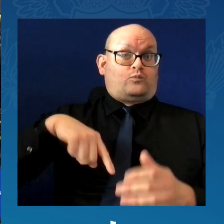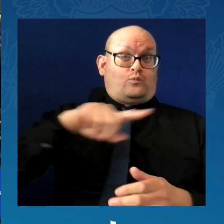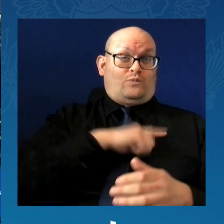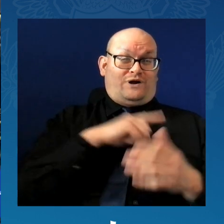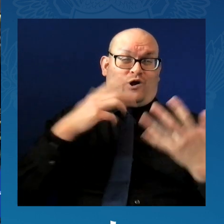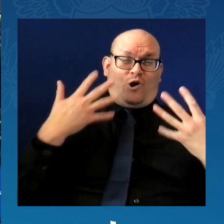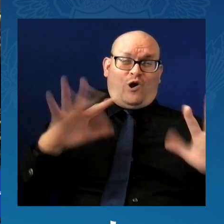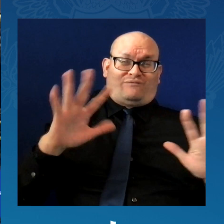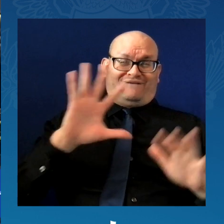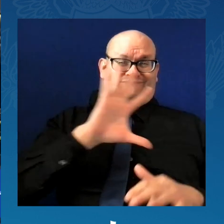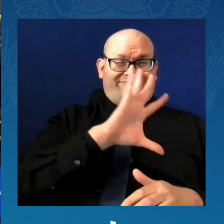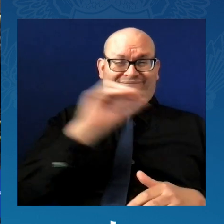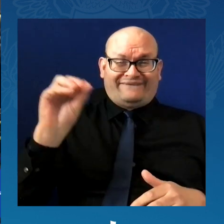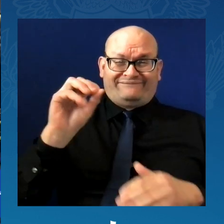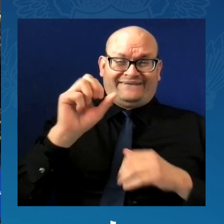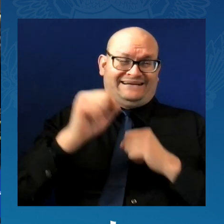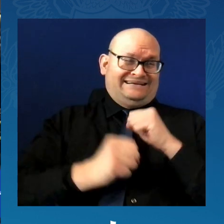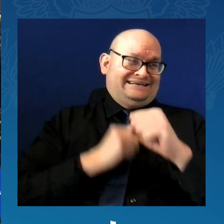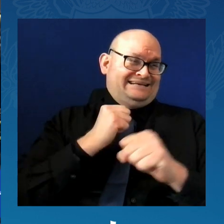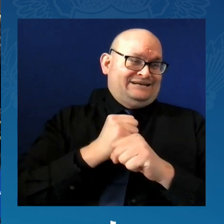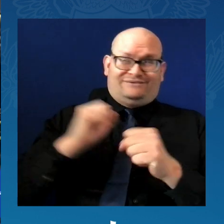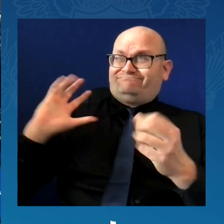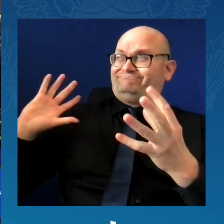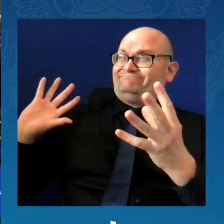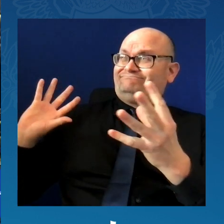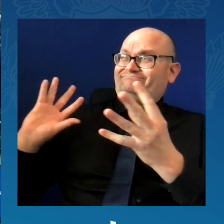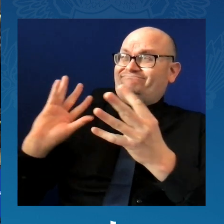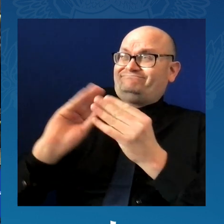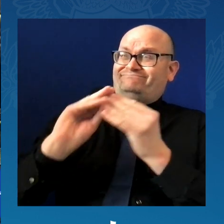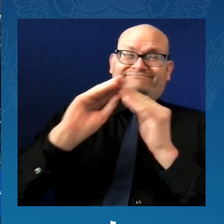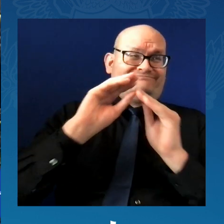The new capabilities of Landsat nine allow us to better track